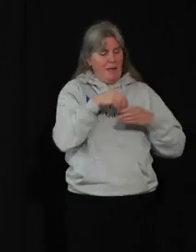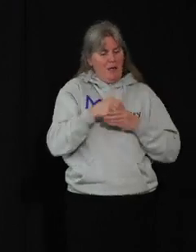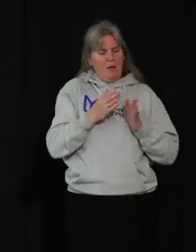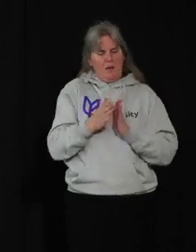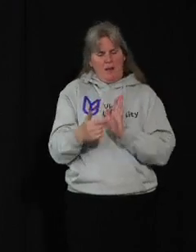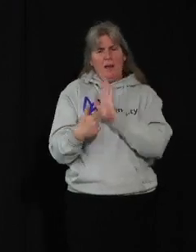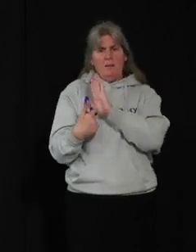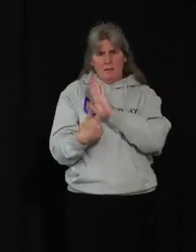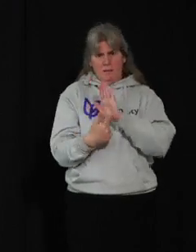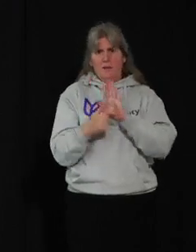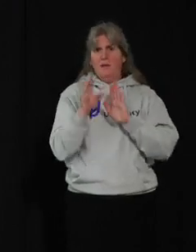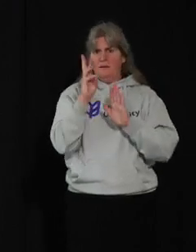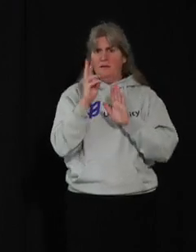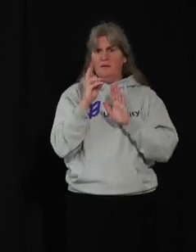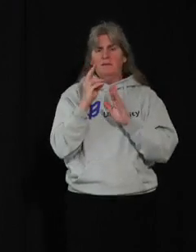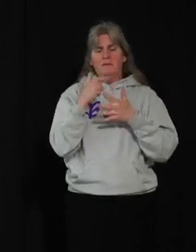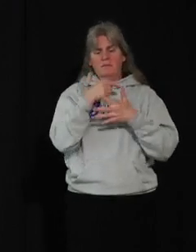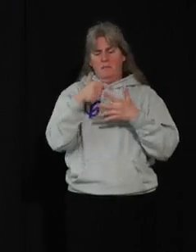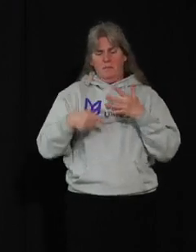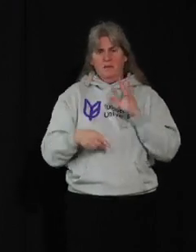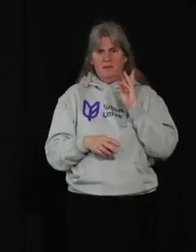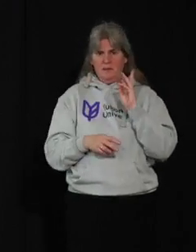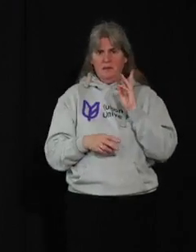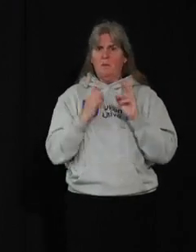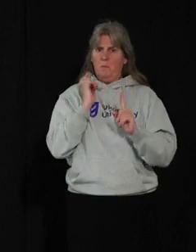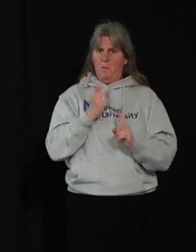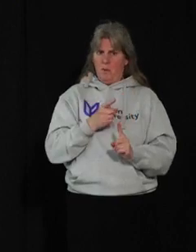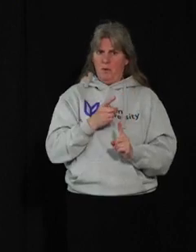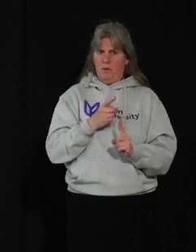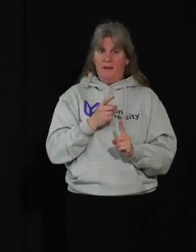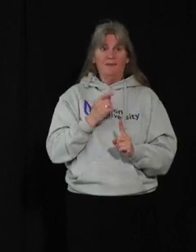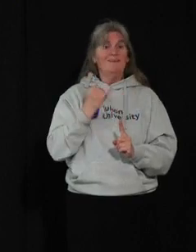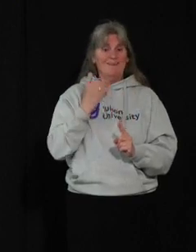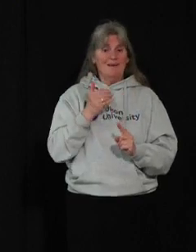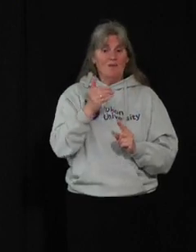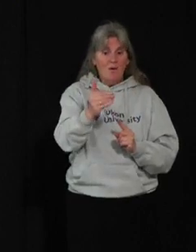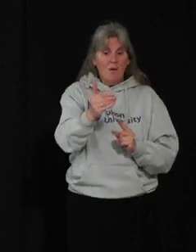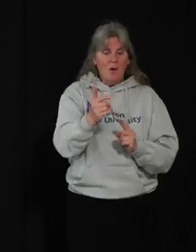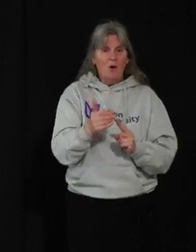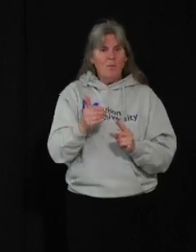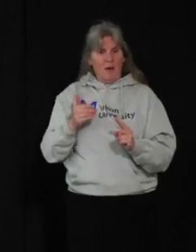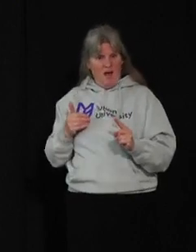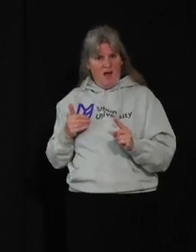It is quite laid out in the plan, six different considerations which would trigger us moving forward or